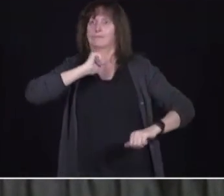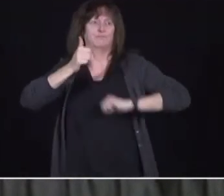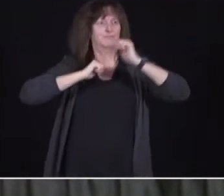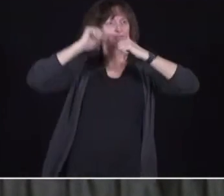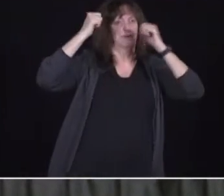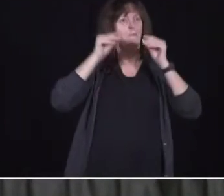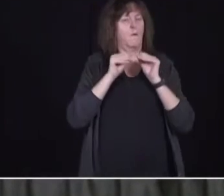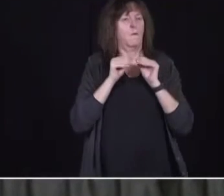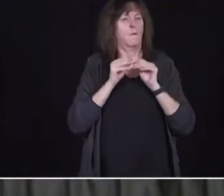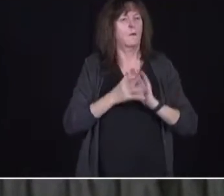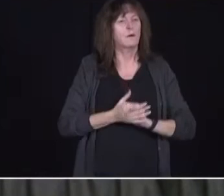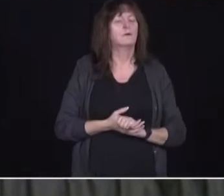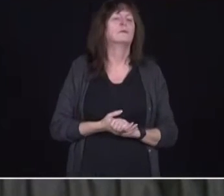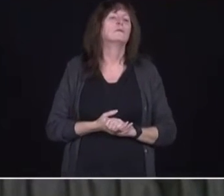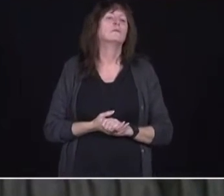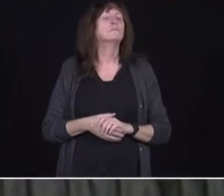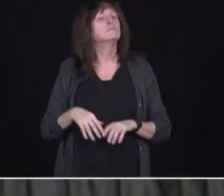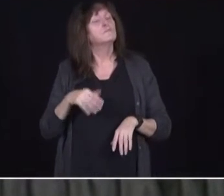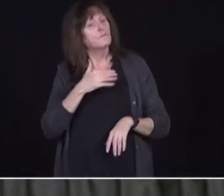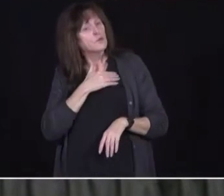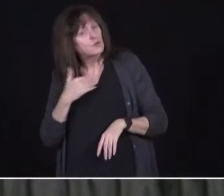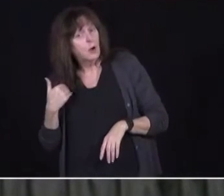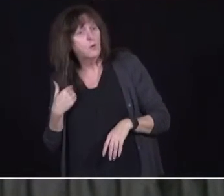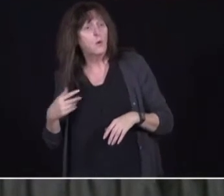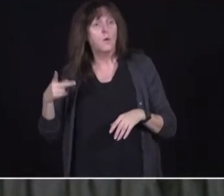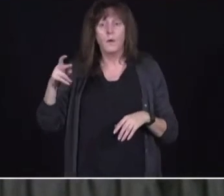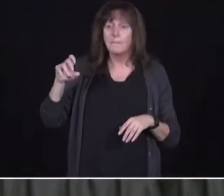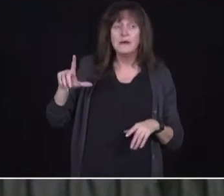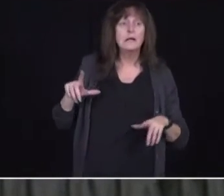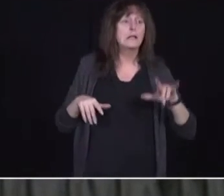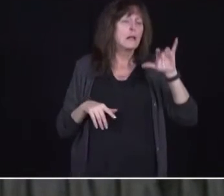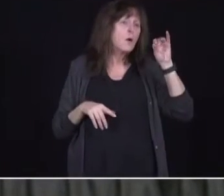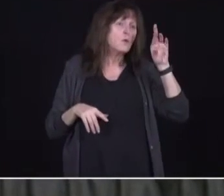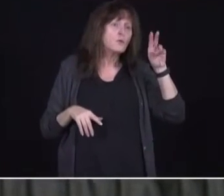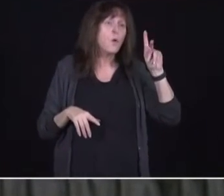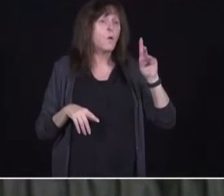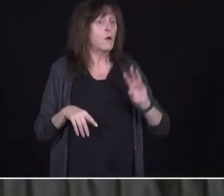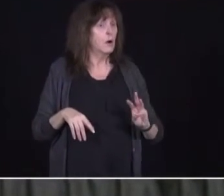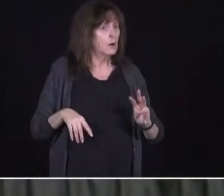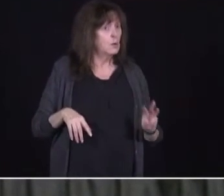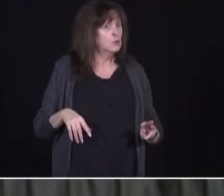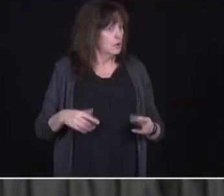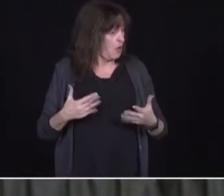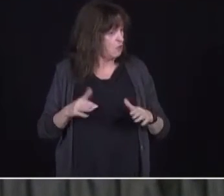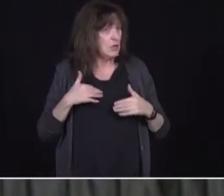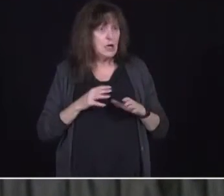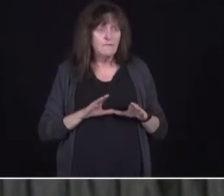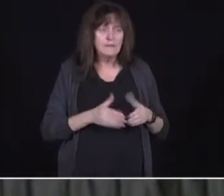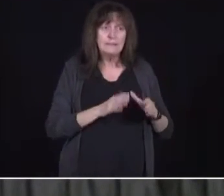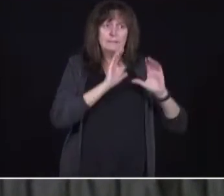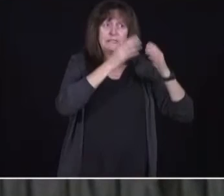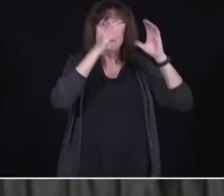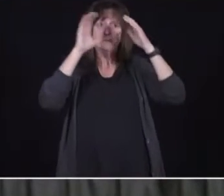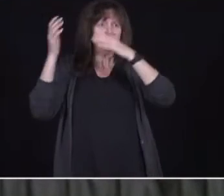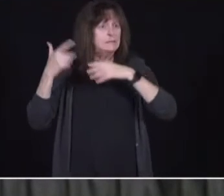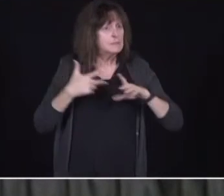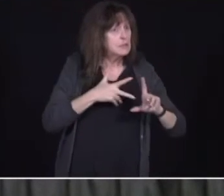around the rest of the province. We have teams from the provincial health units specifically in the Fourie gons of Toronto,